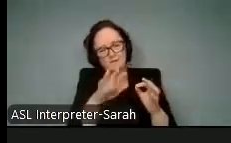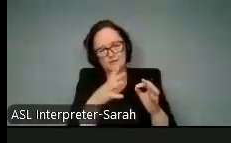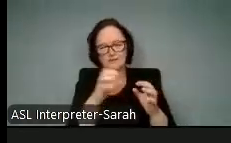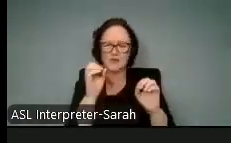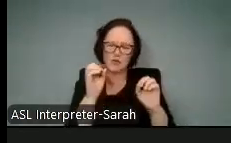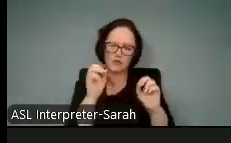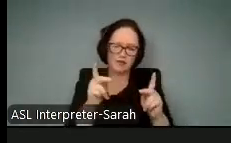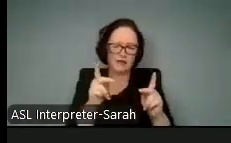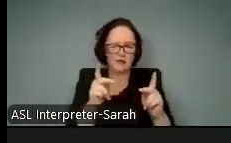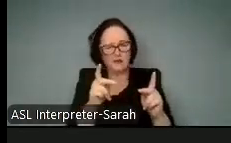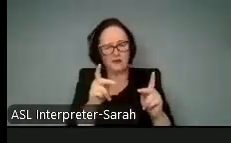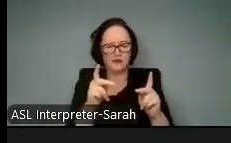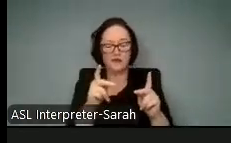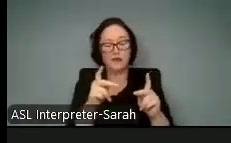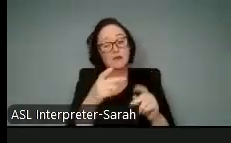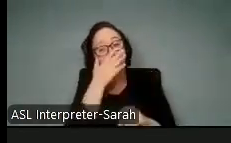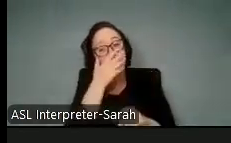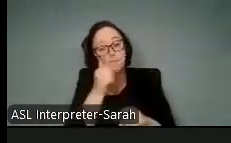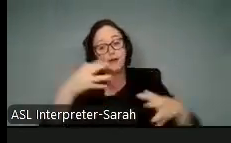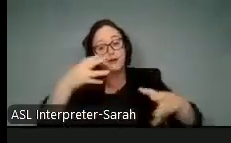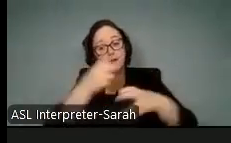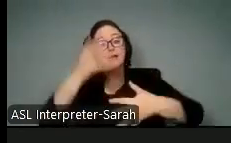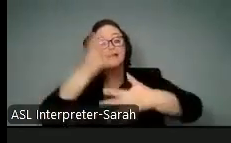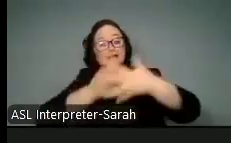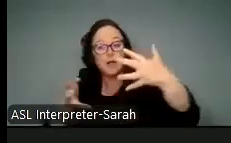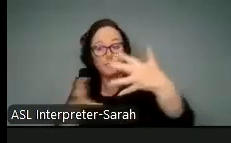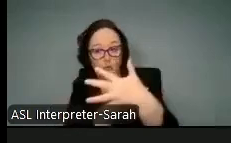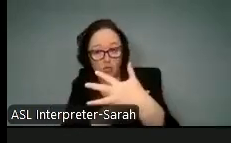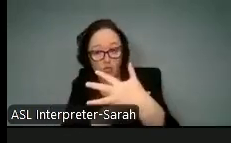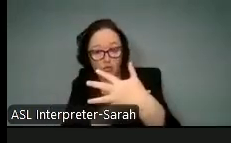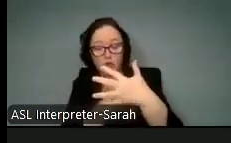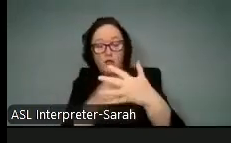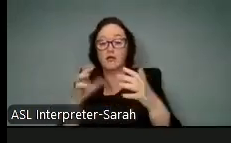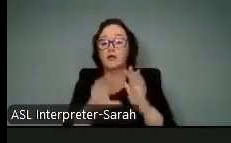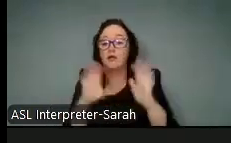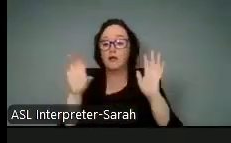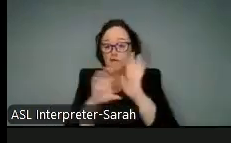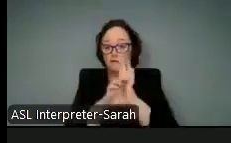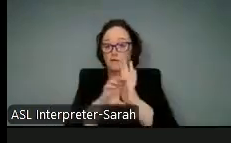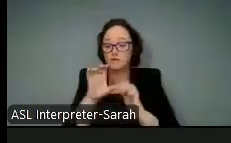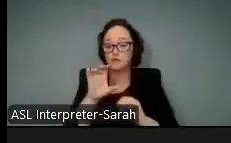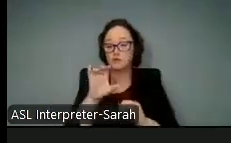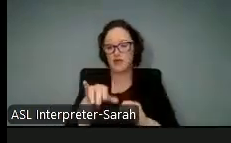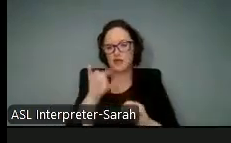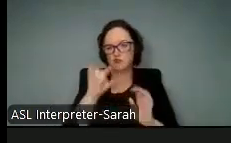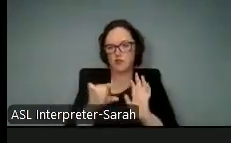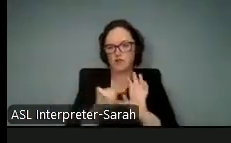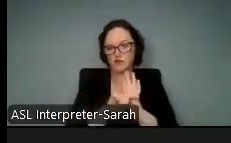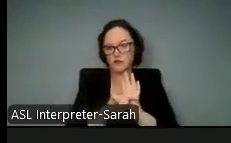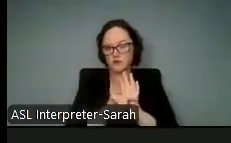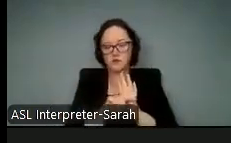Better would be a table. We can have an image of the graphic for visual purposes, and then the same information in a table.